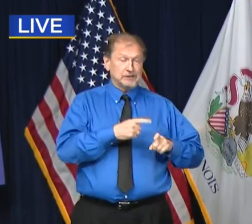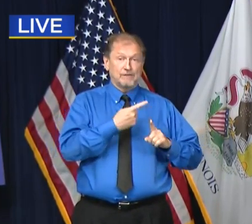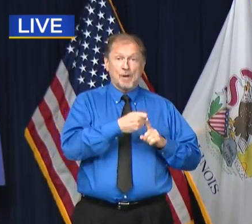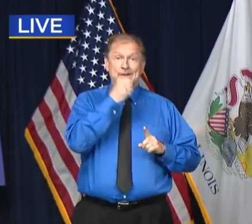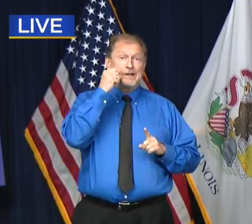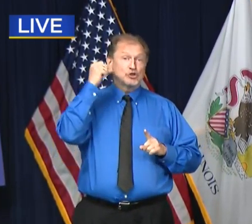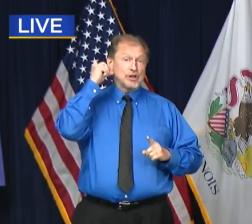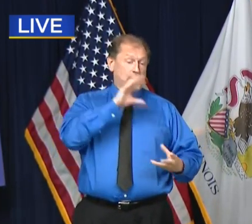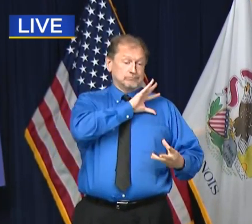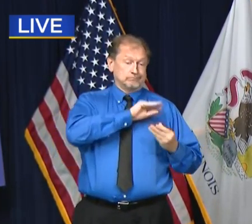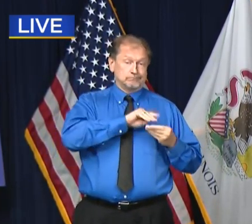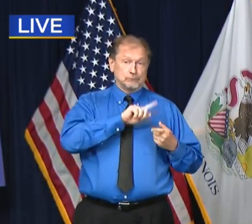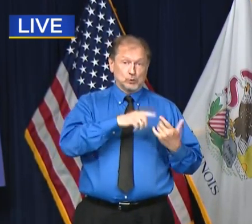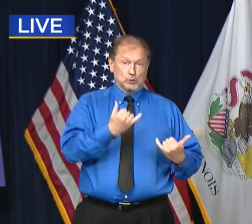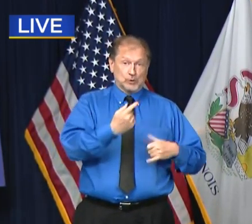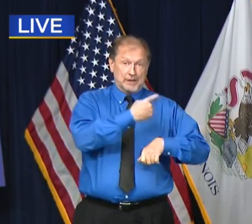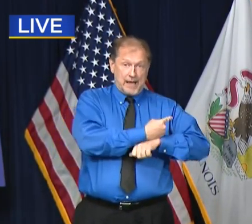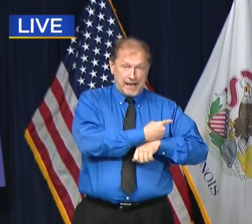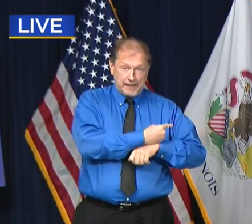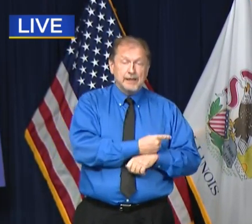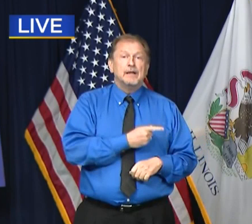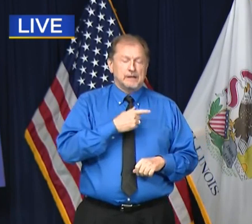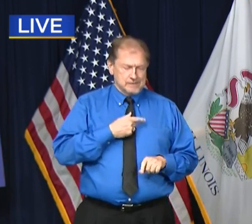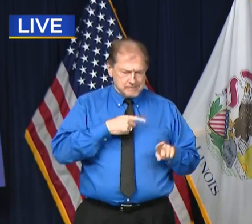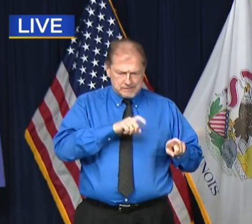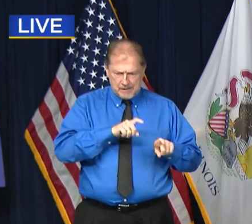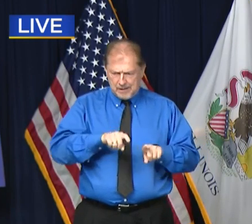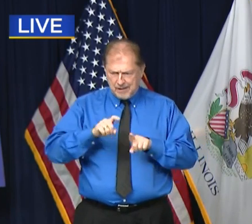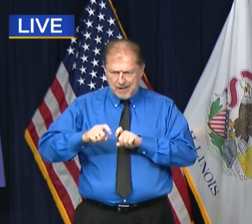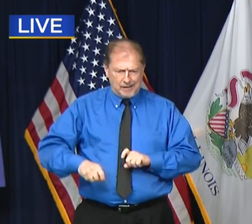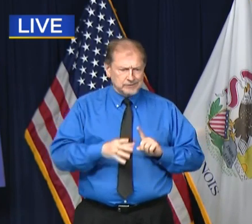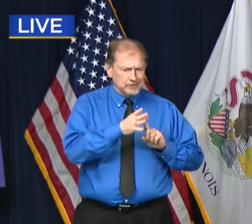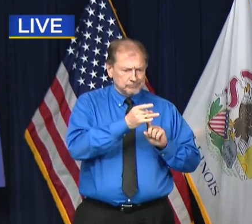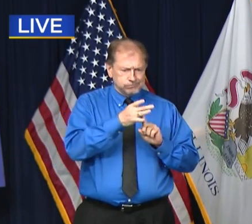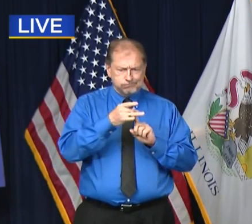FIRST, NEW CASES AND NEW TESTS AS WELL AS A PERCENTAGE OF TEST THAT WERE POSITIVE OVER THE